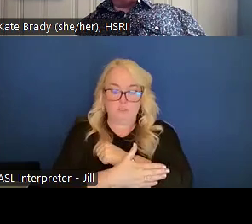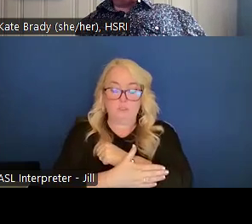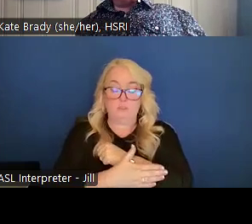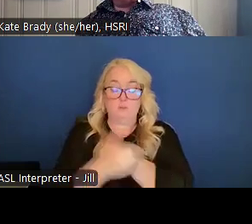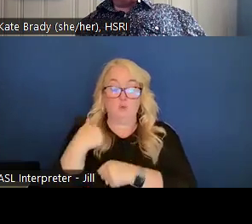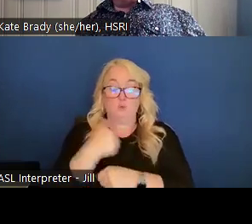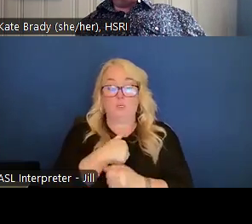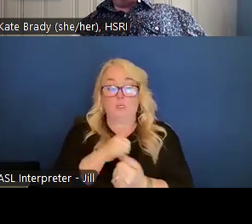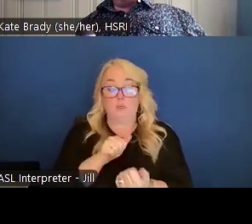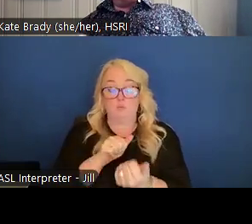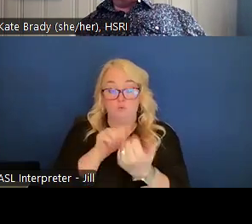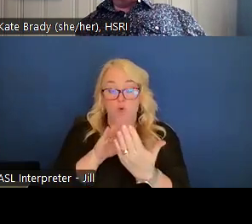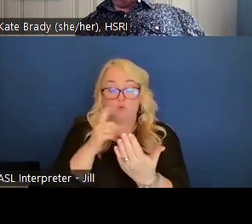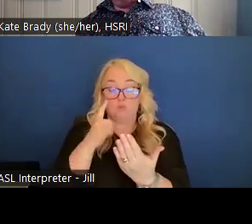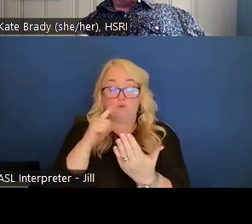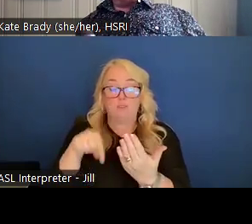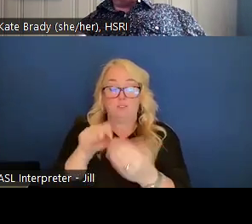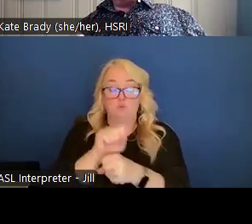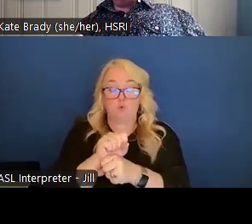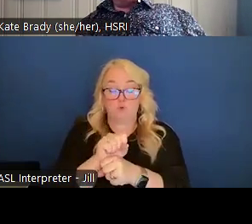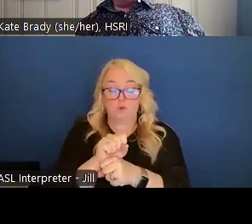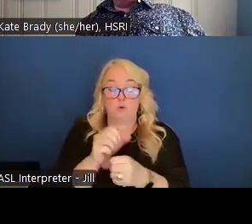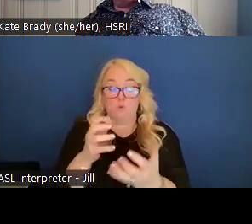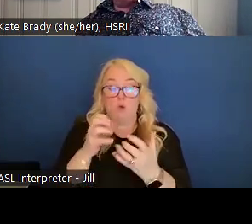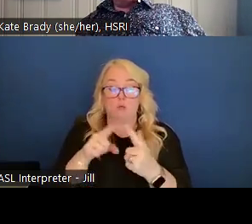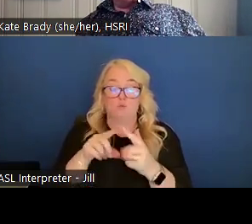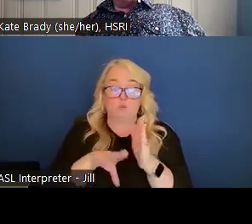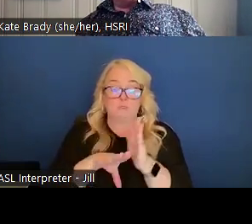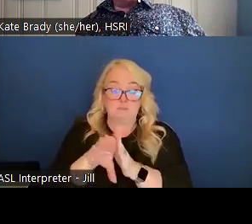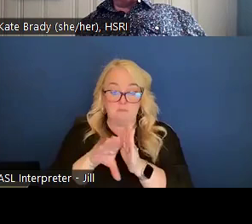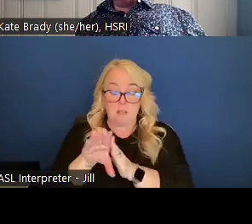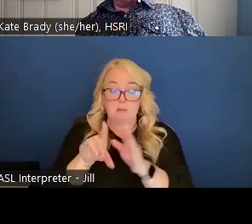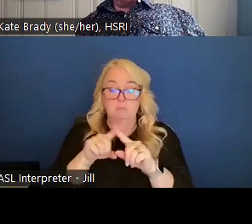this work include the aim of developing structures, processes